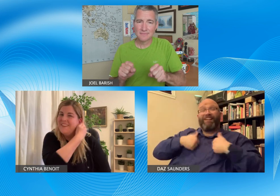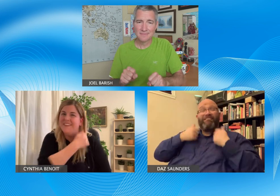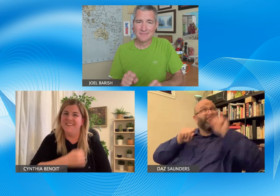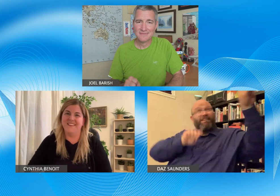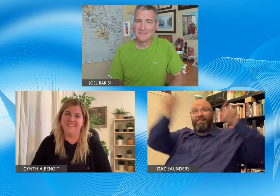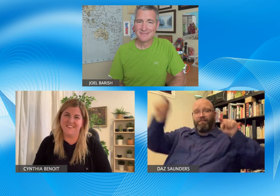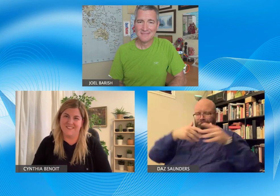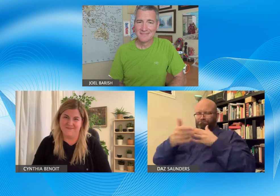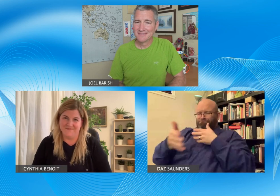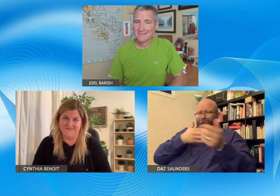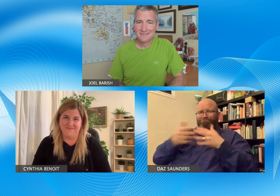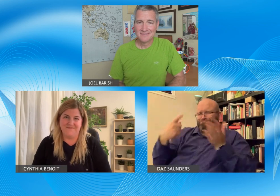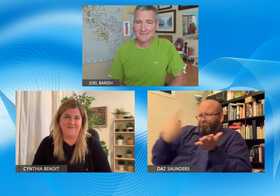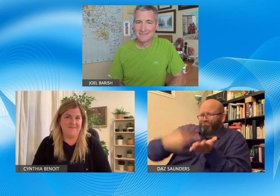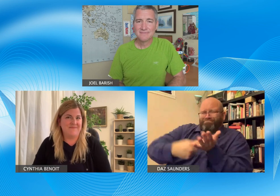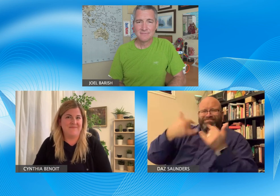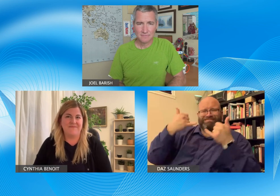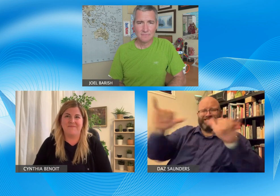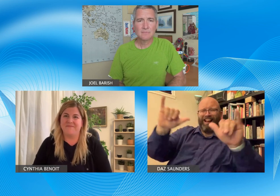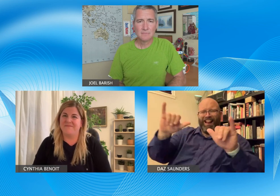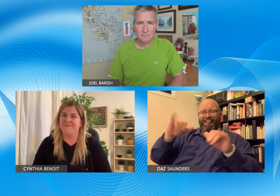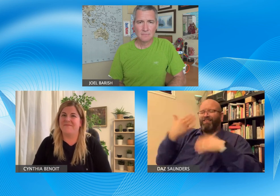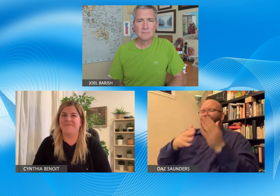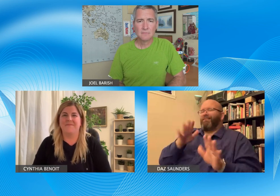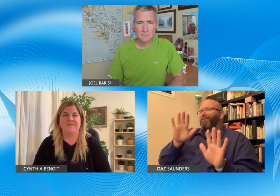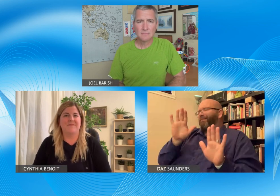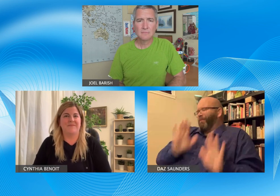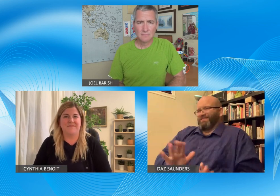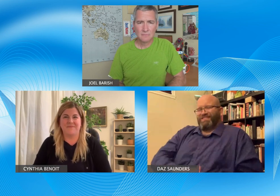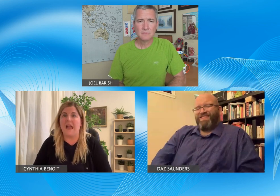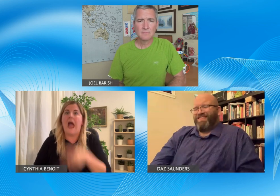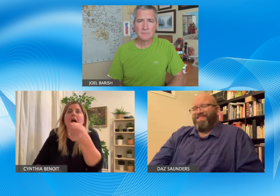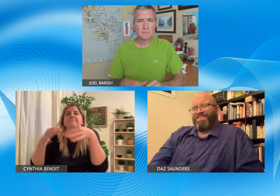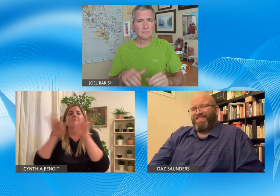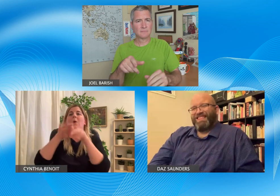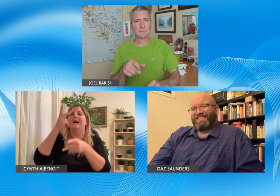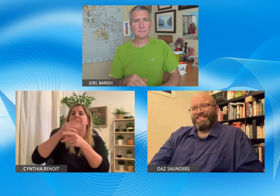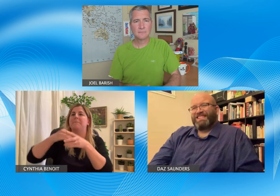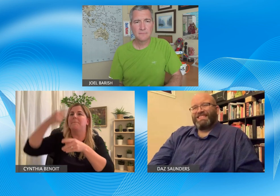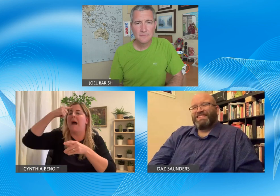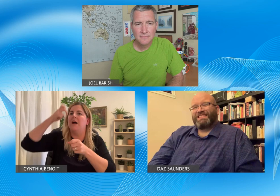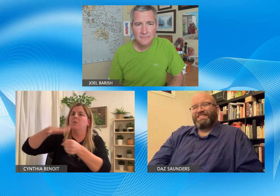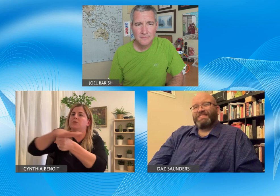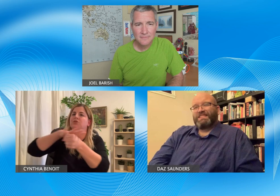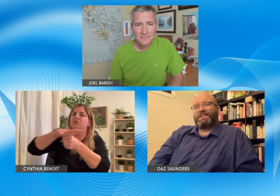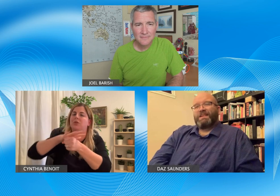we were all able to participate in this hearty discussion. Truly wonderful! It’s also important to keep in mind there is regional LSQ.